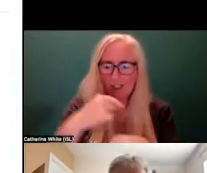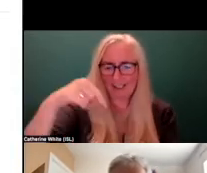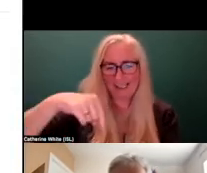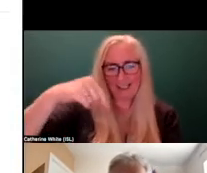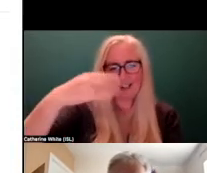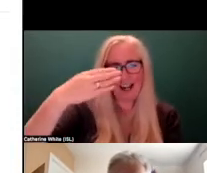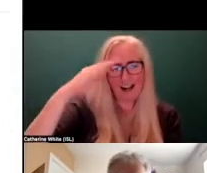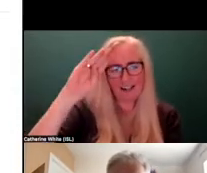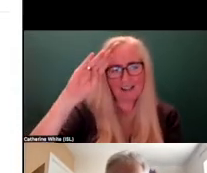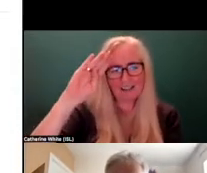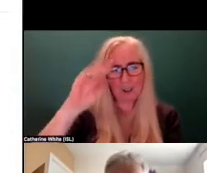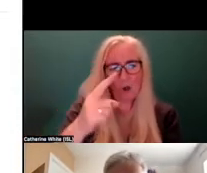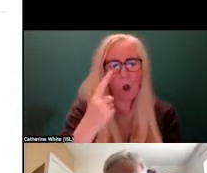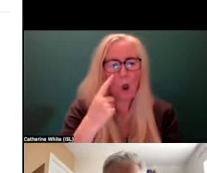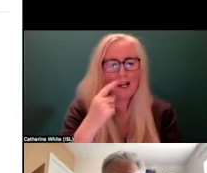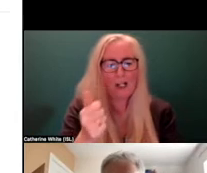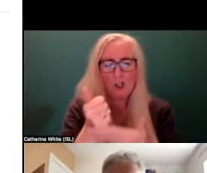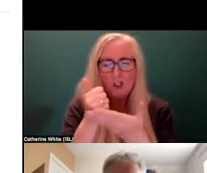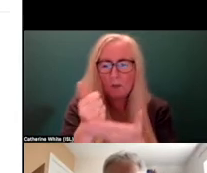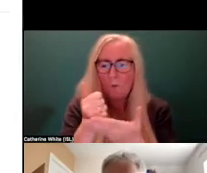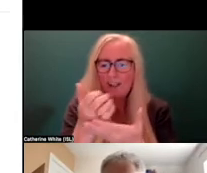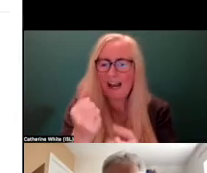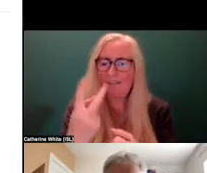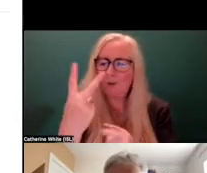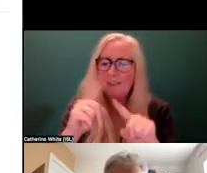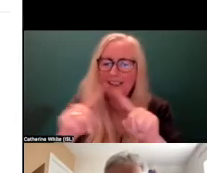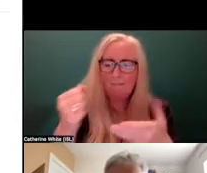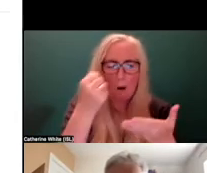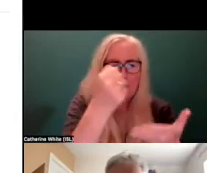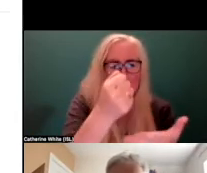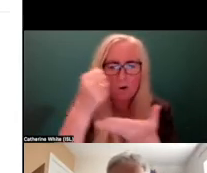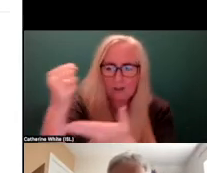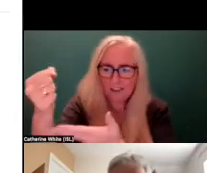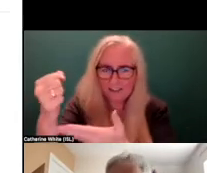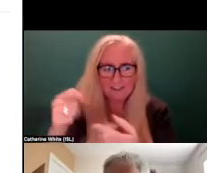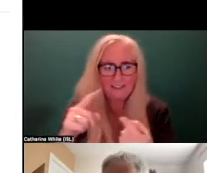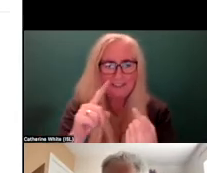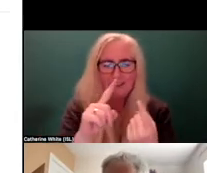But here in Ireland, if we were looking at the support side, there are two very different budgets of models.